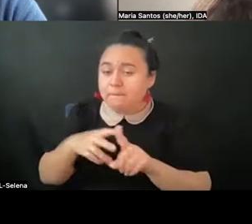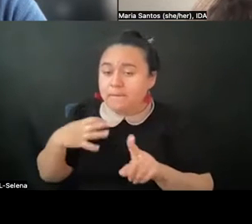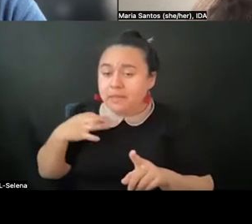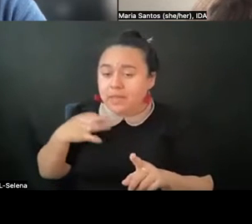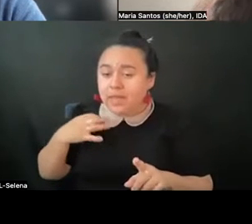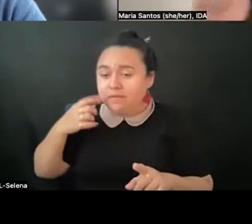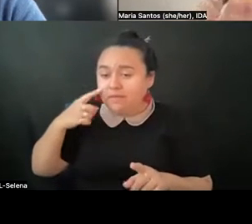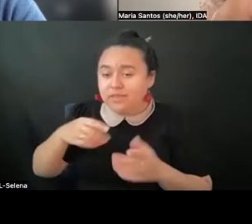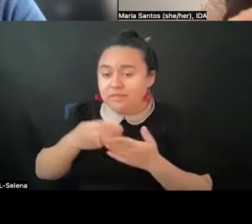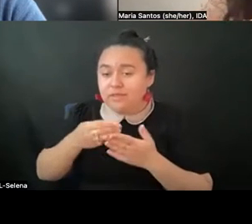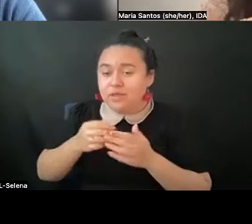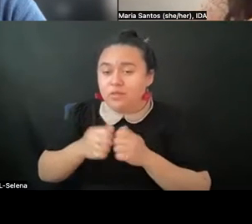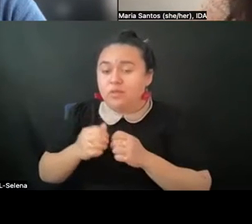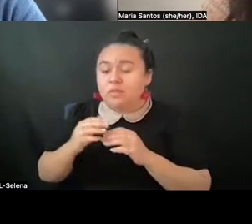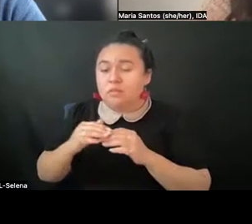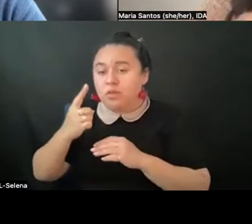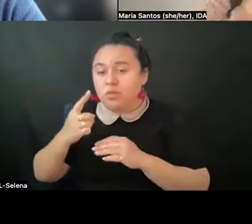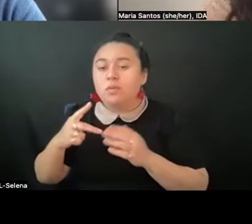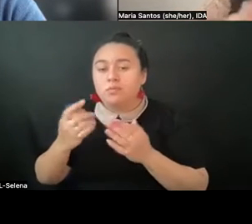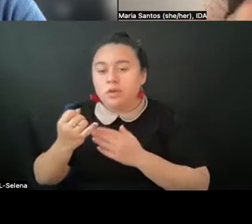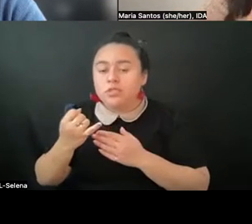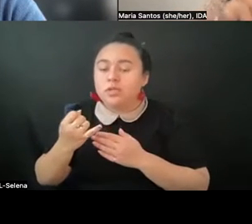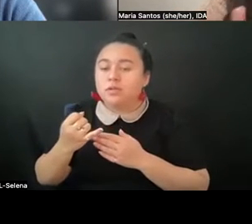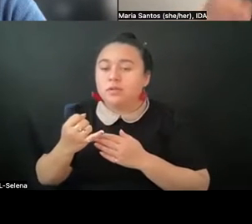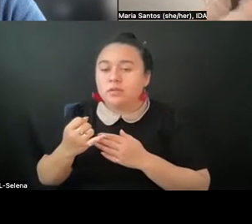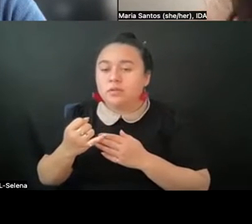But it has to be one project per application.